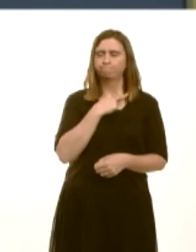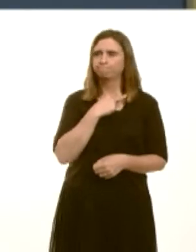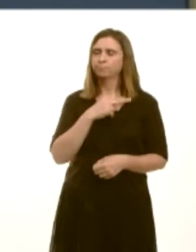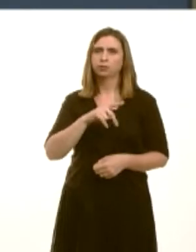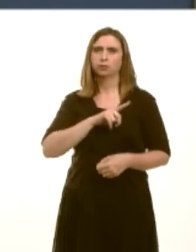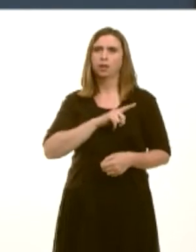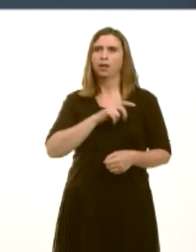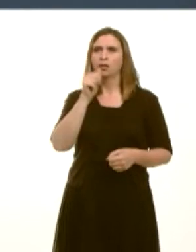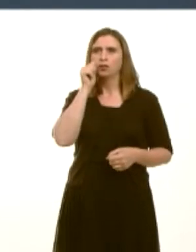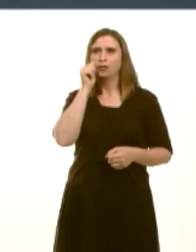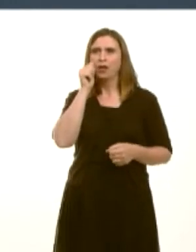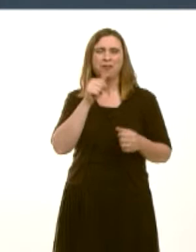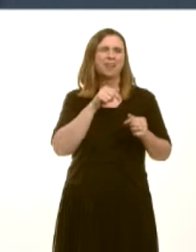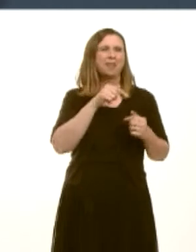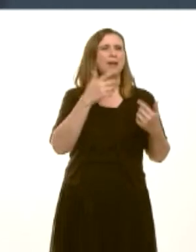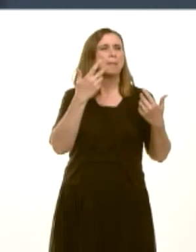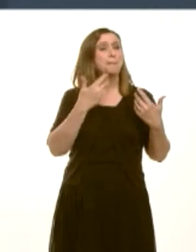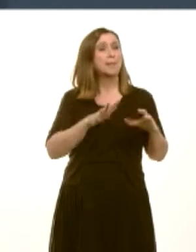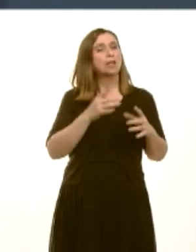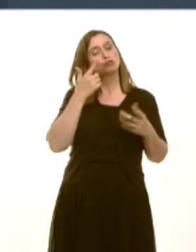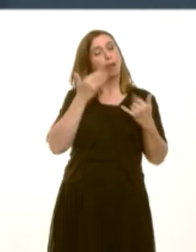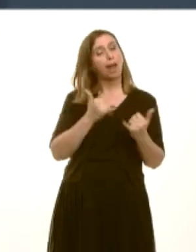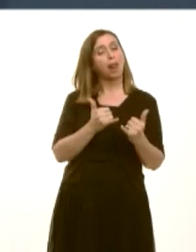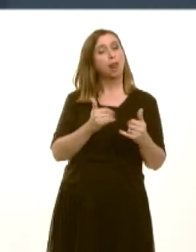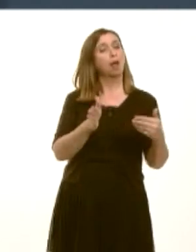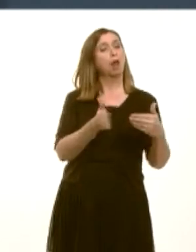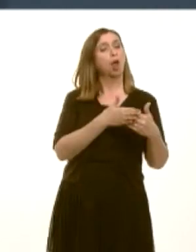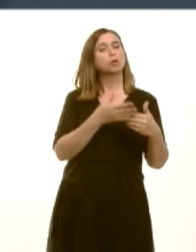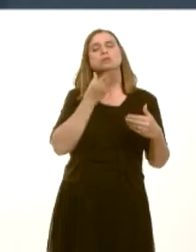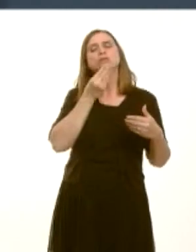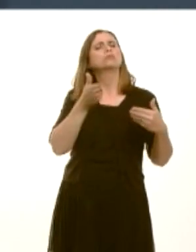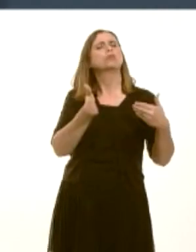of the period following the end of the trial closure of the westbound entry slip road at